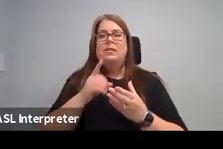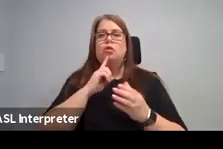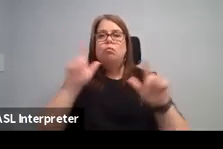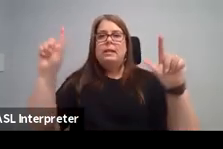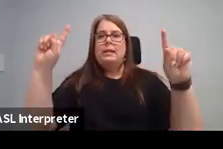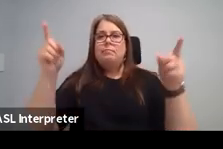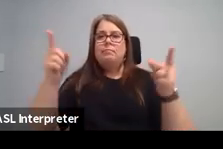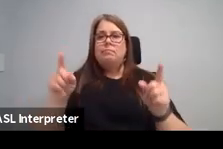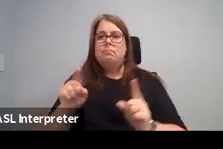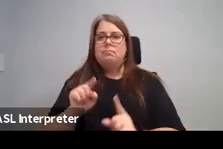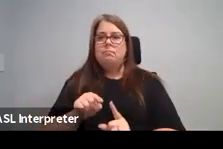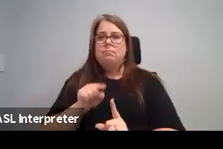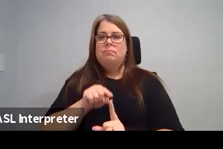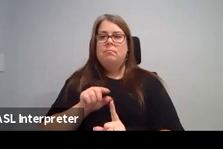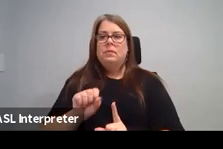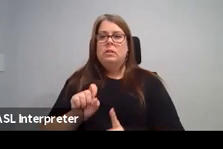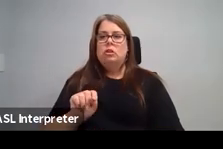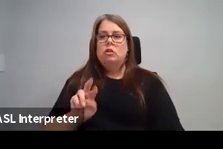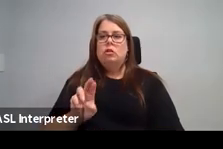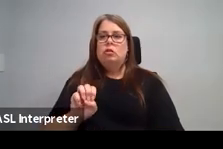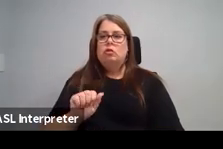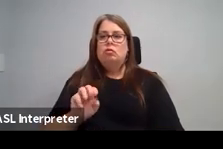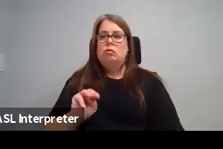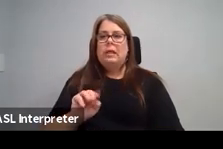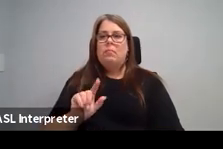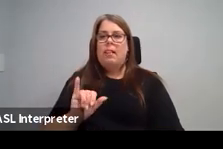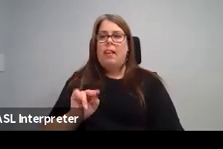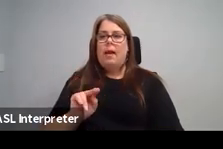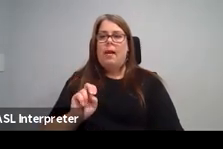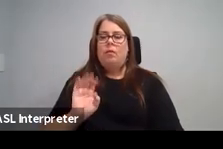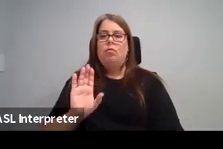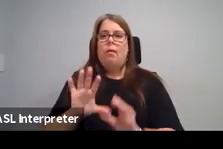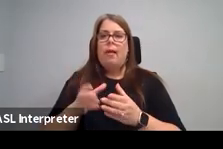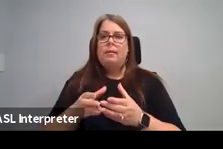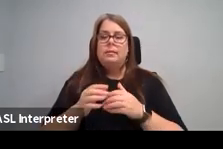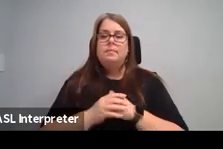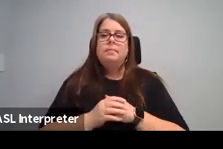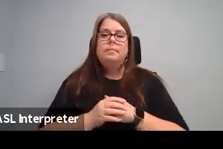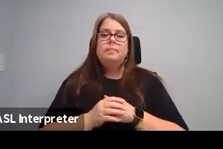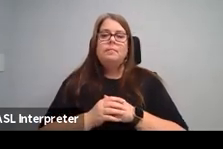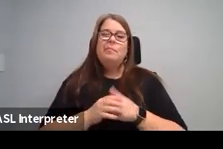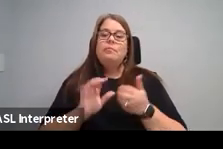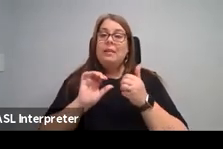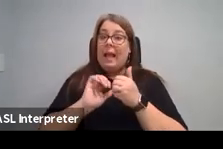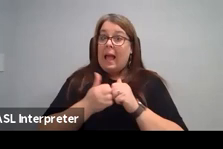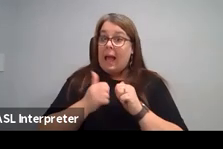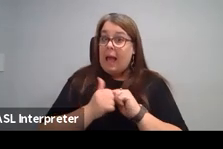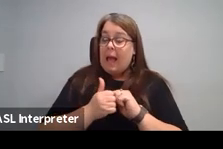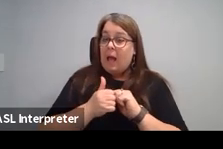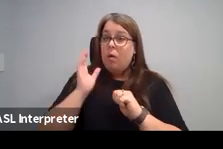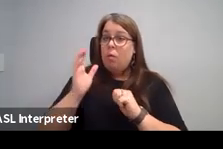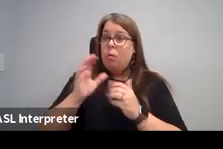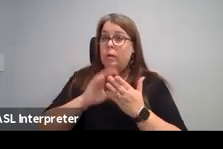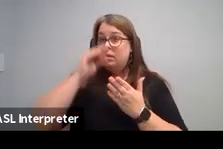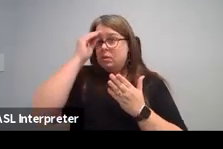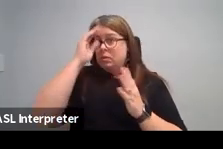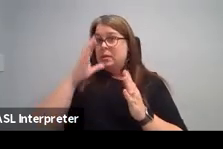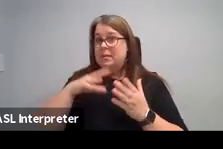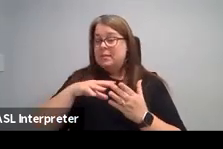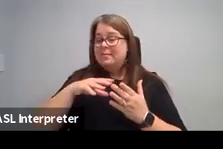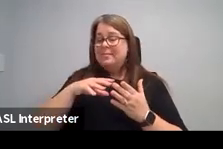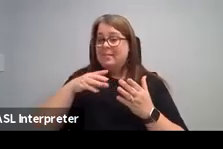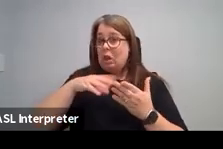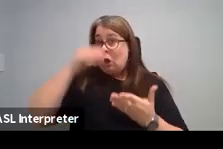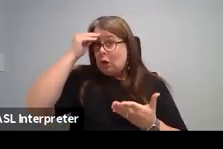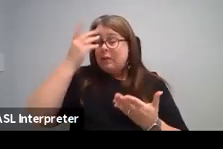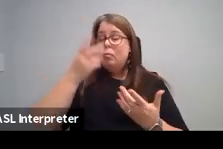Jewyl Alderson Clarke, SDCOE: We talk about how students learn this can be a number of ways. Allison talked a little bit already about synchronous and asynchronous and student led versus